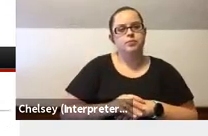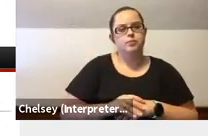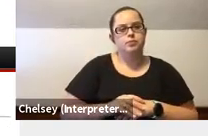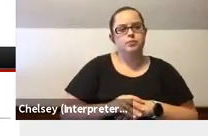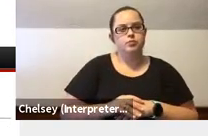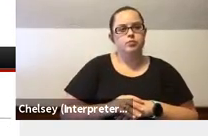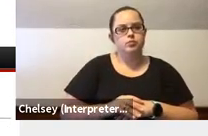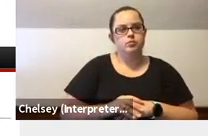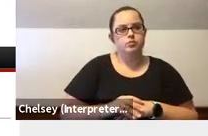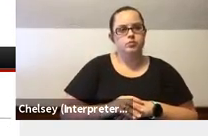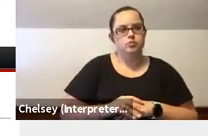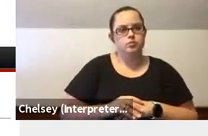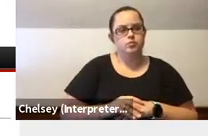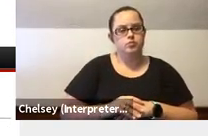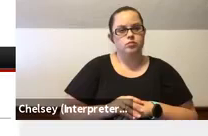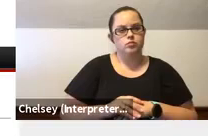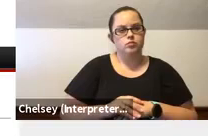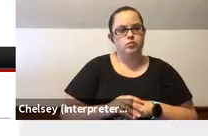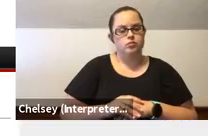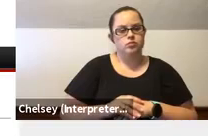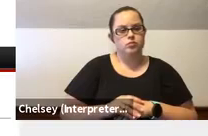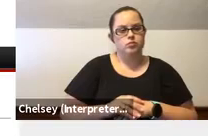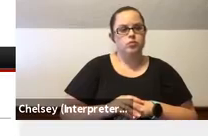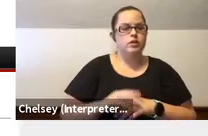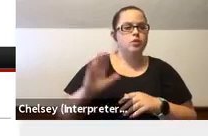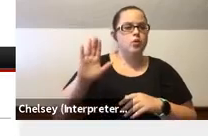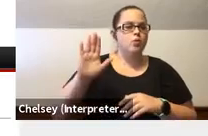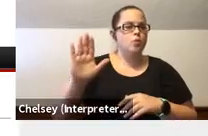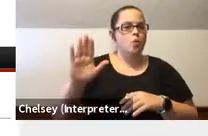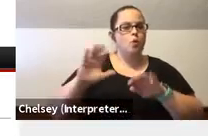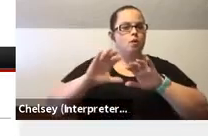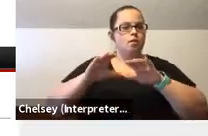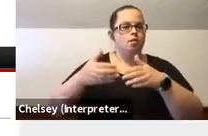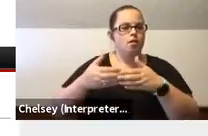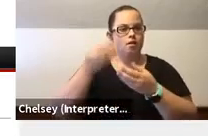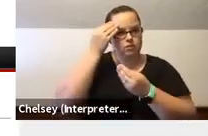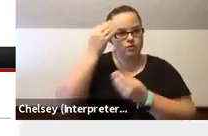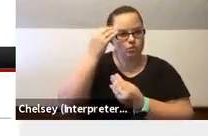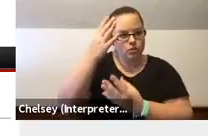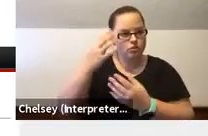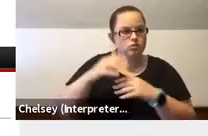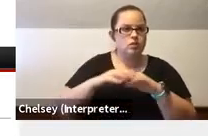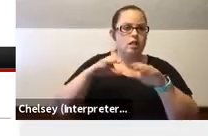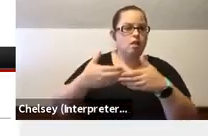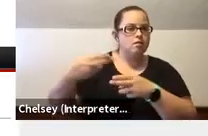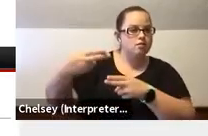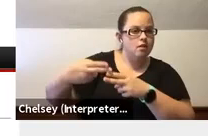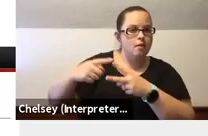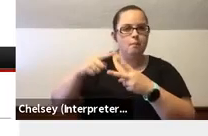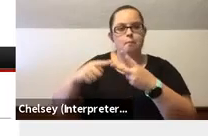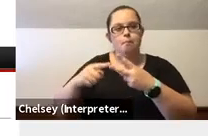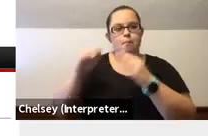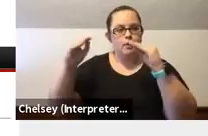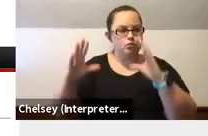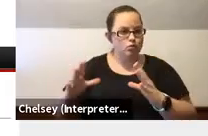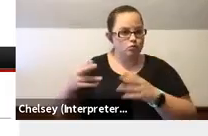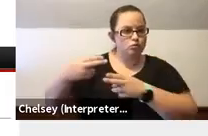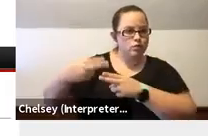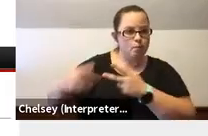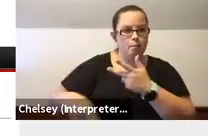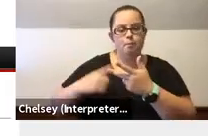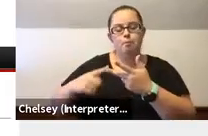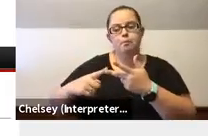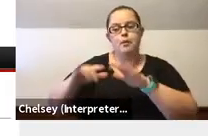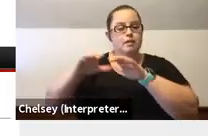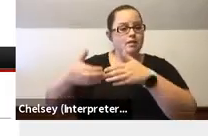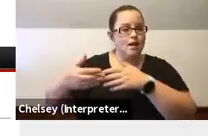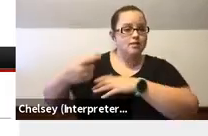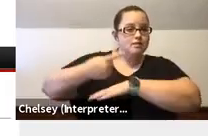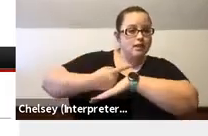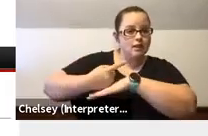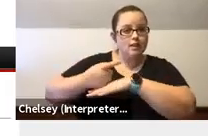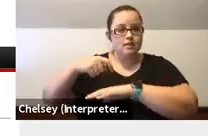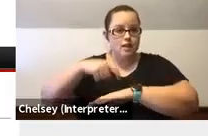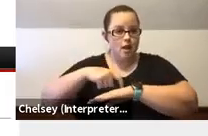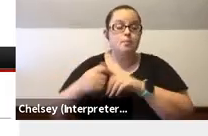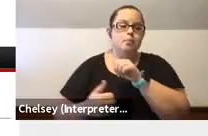Sage Talbot: And this will be your class information. It'll have your class name, your instructors name, the date, and time of the class. Most are online unless you have a lab.